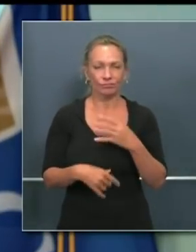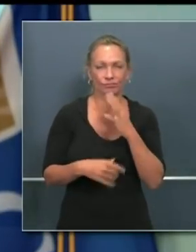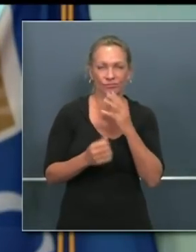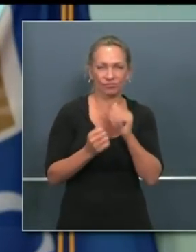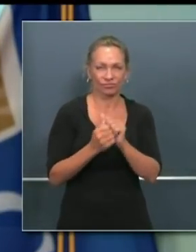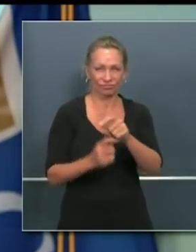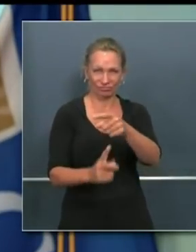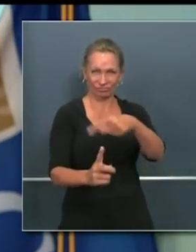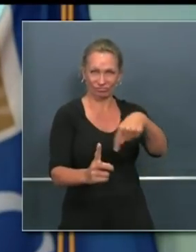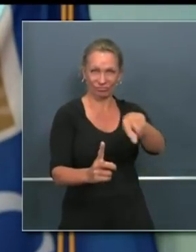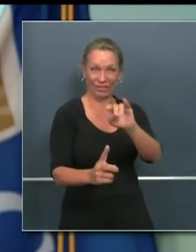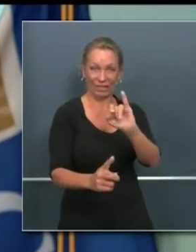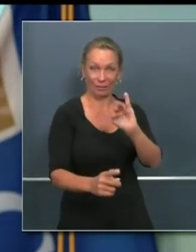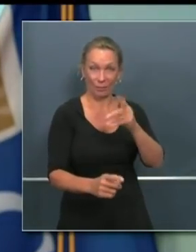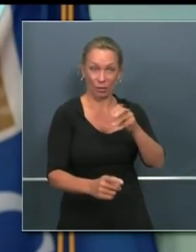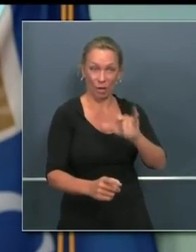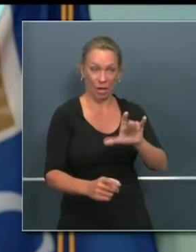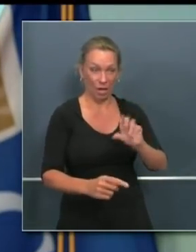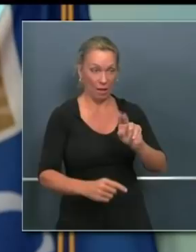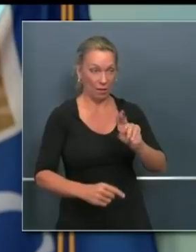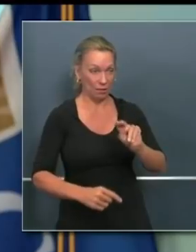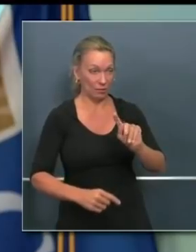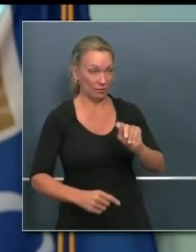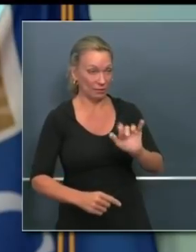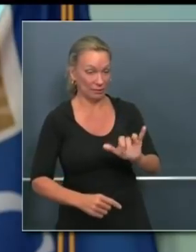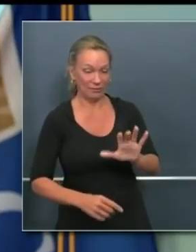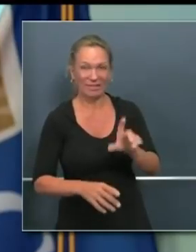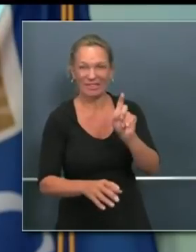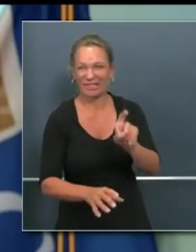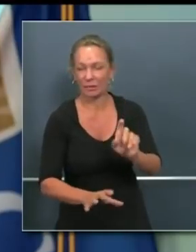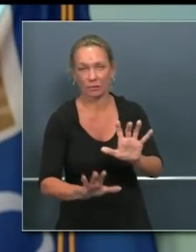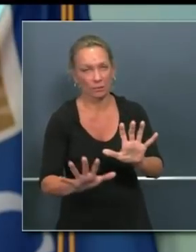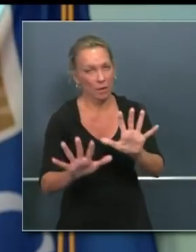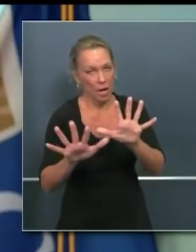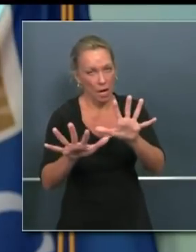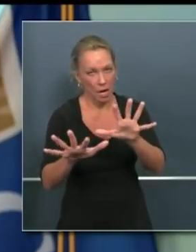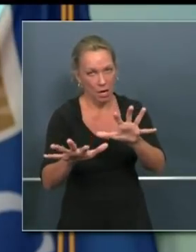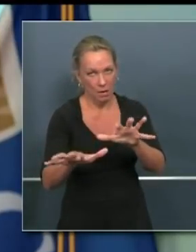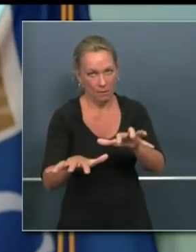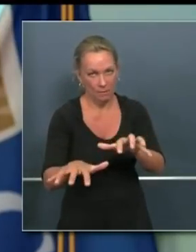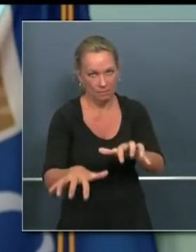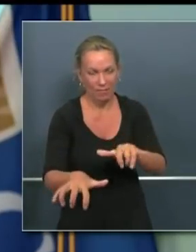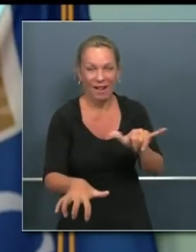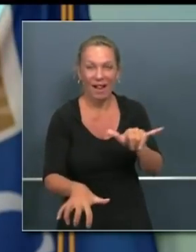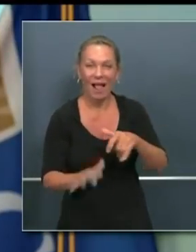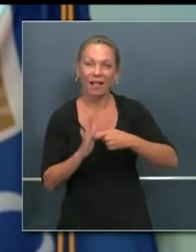ADDRESS THE CONDITIONS WE BEGIN TO PHASE BACK REFER TO AS THE LAST FEW MONTHS AS THE DIMMER SWITCH.